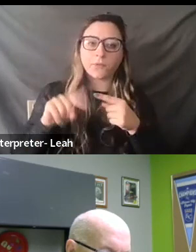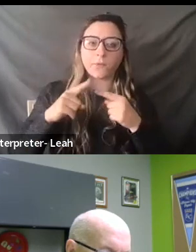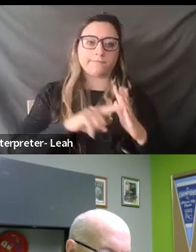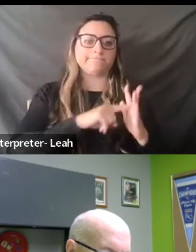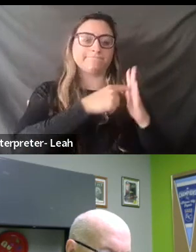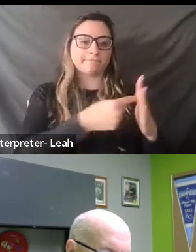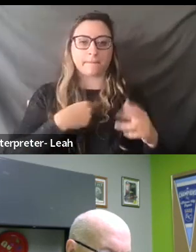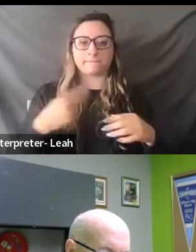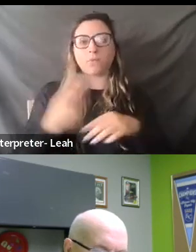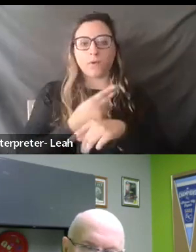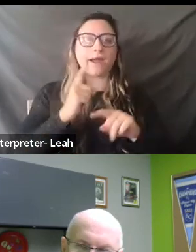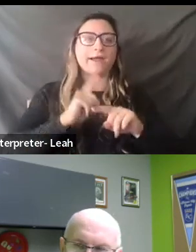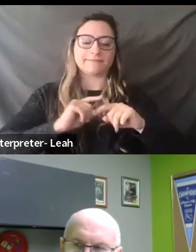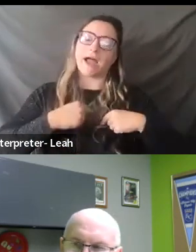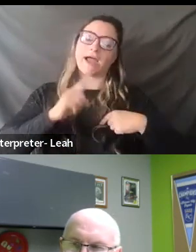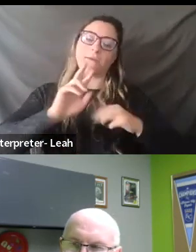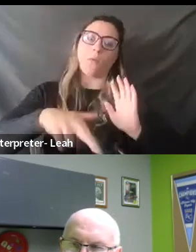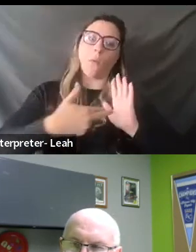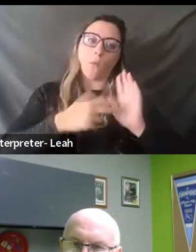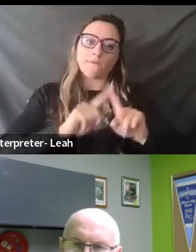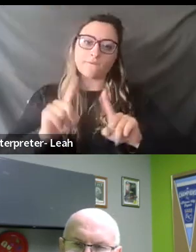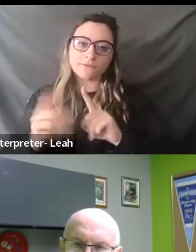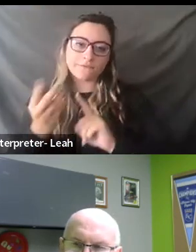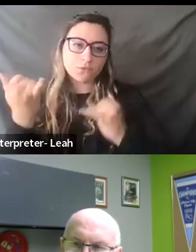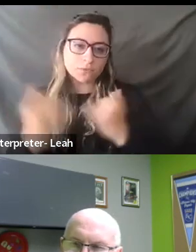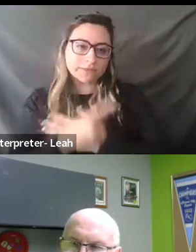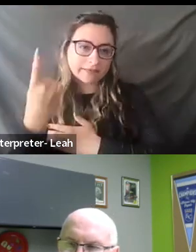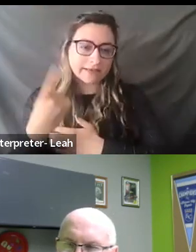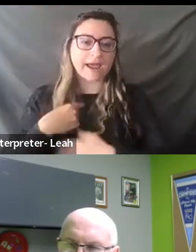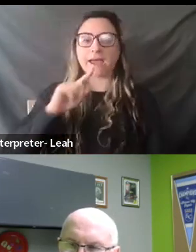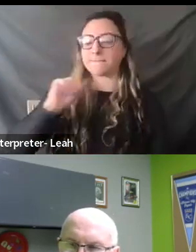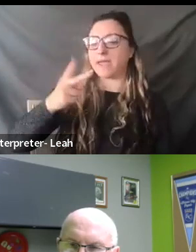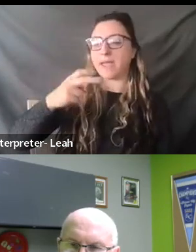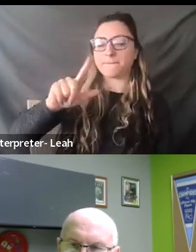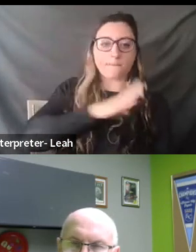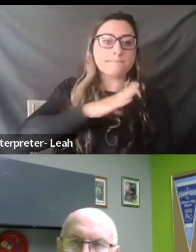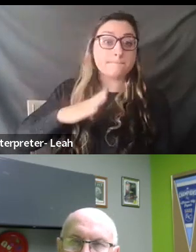Thank you, Elissa, for that introduction to Project ALIVE.